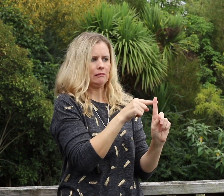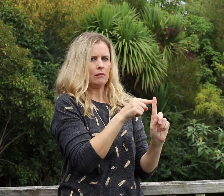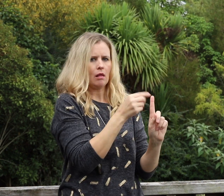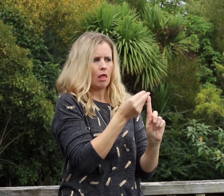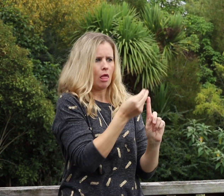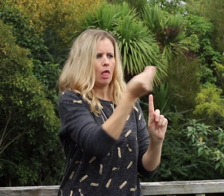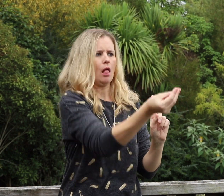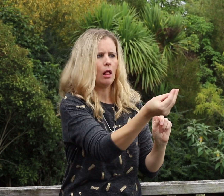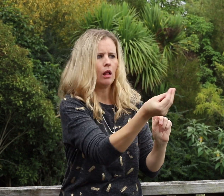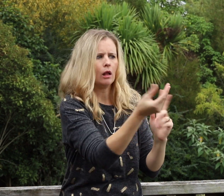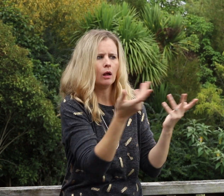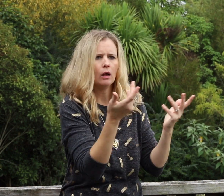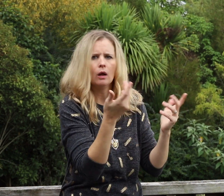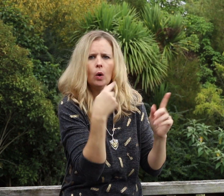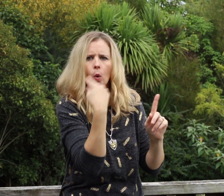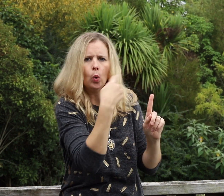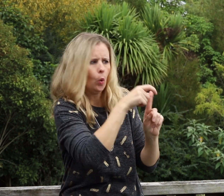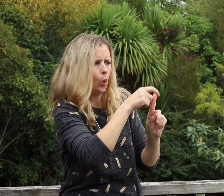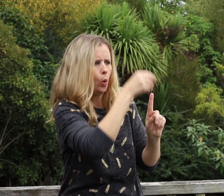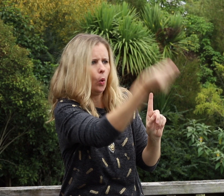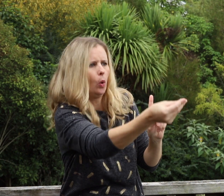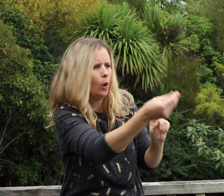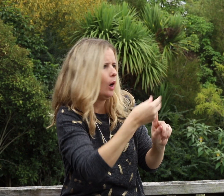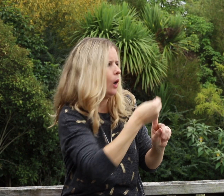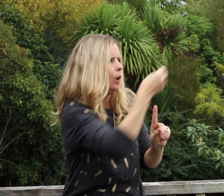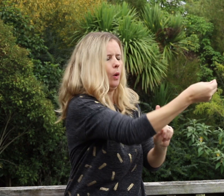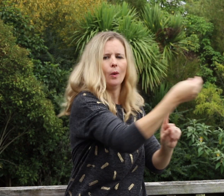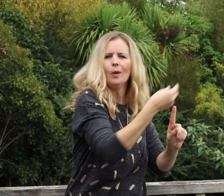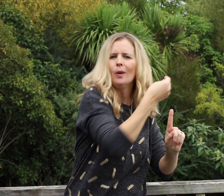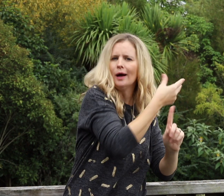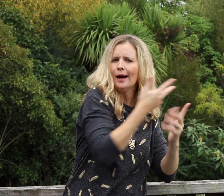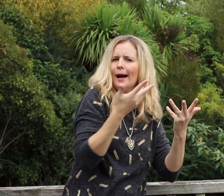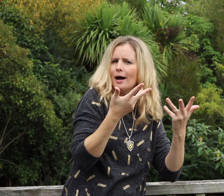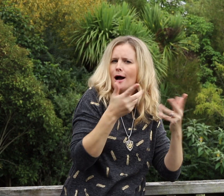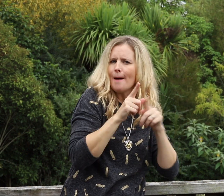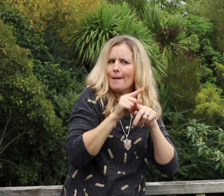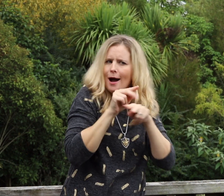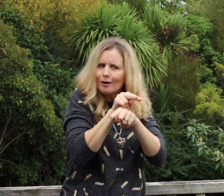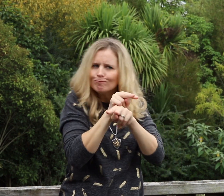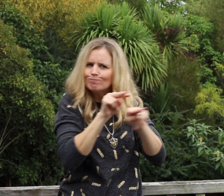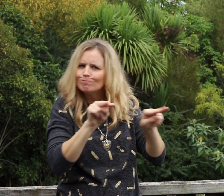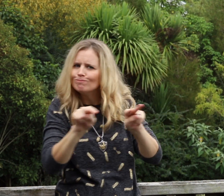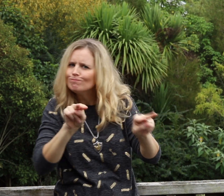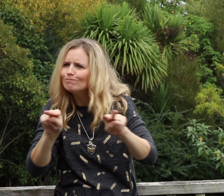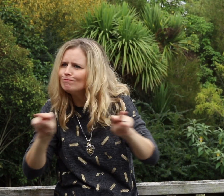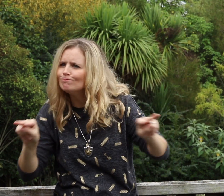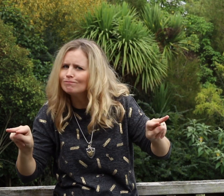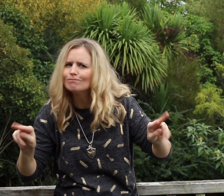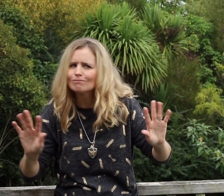Whoa, personally, I feel that revealing my information and